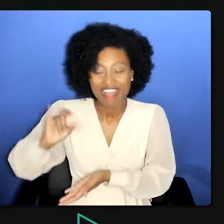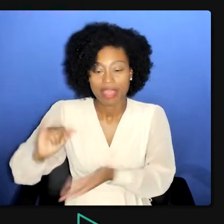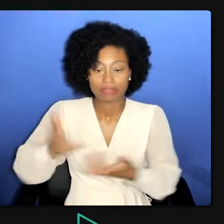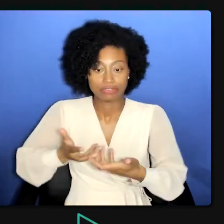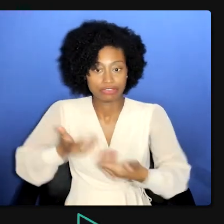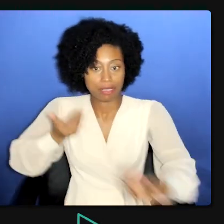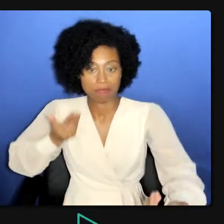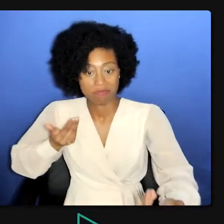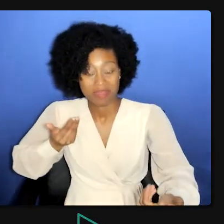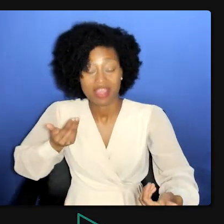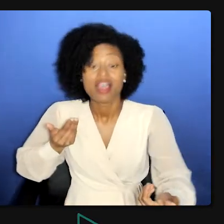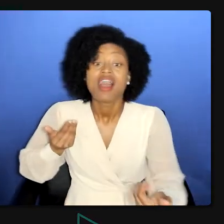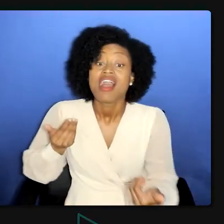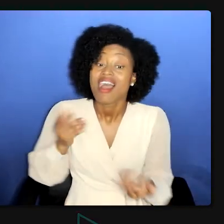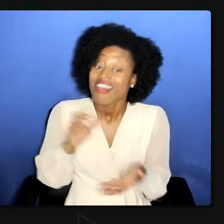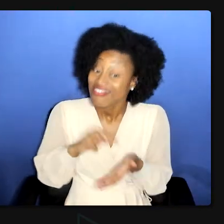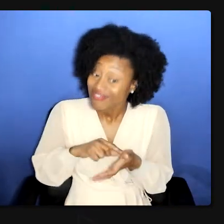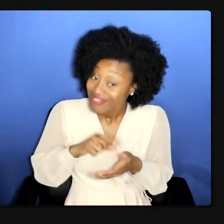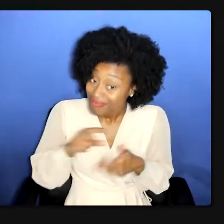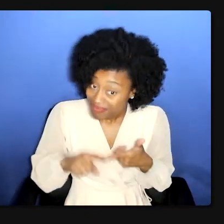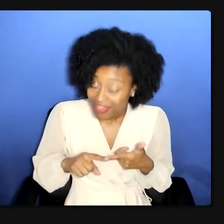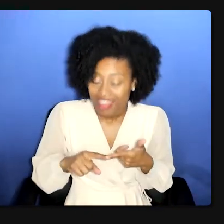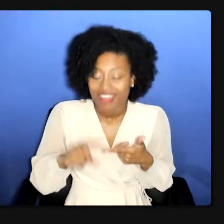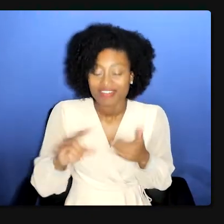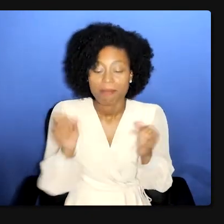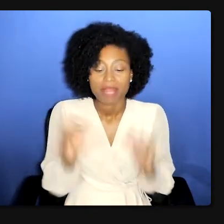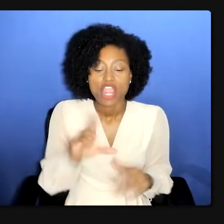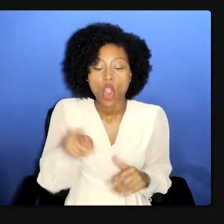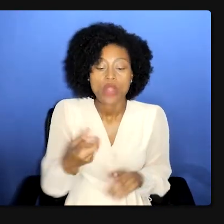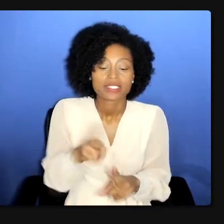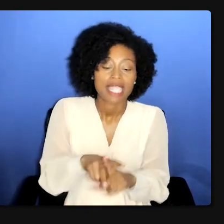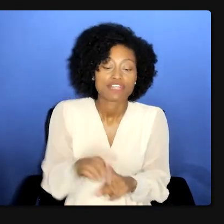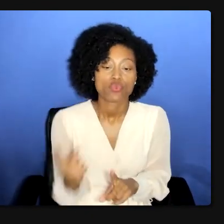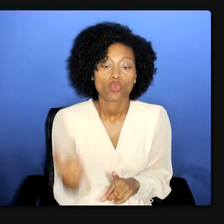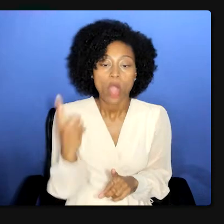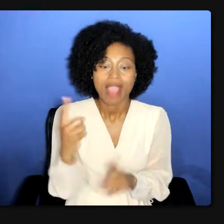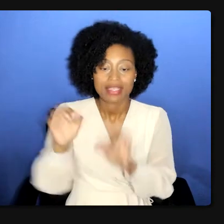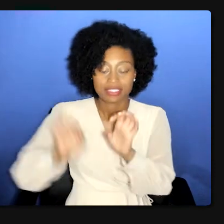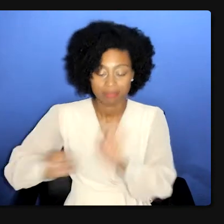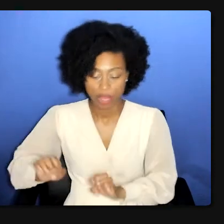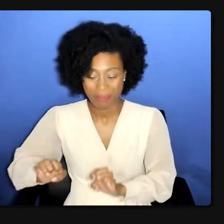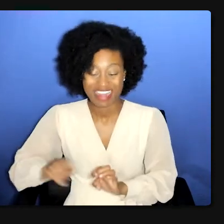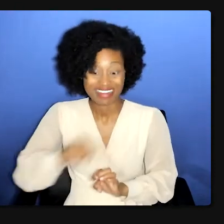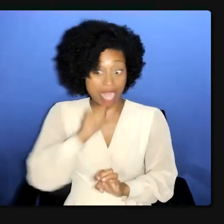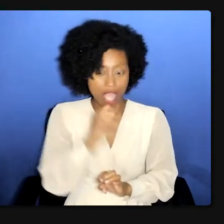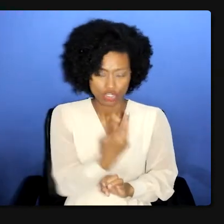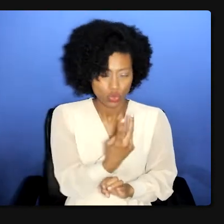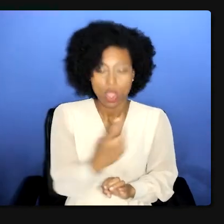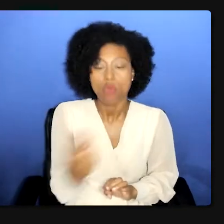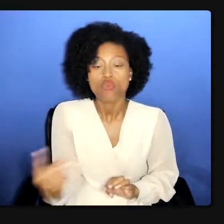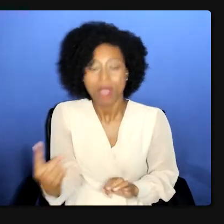a player can only be assigned to exactly one experiment so that it doesn't impact the results of others.